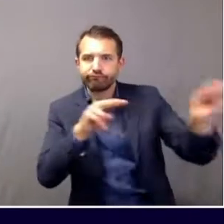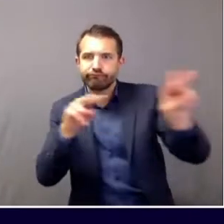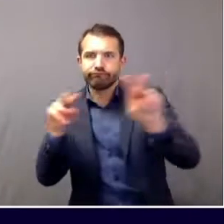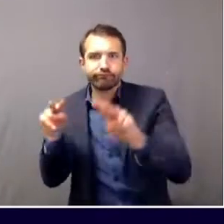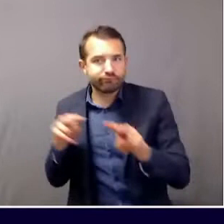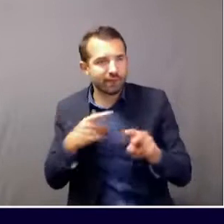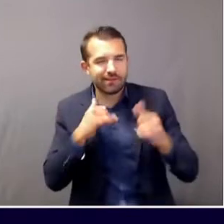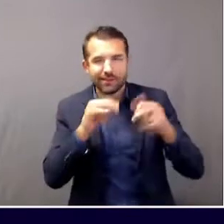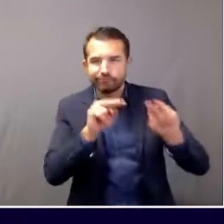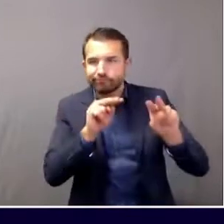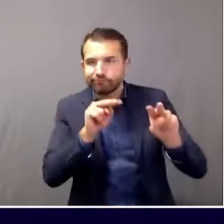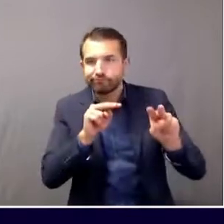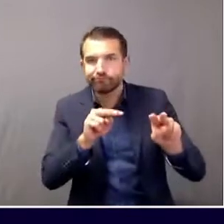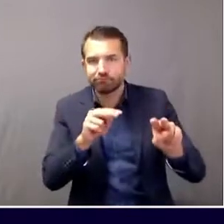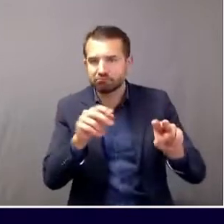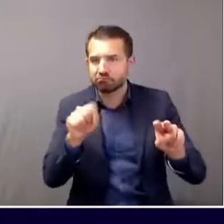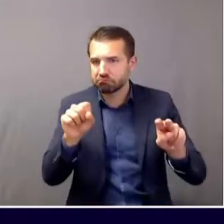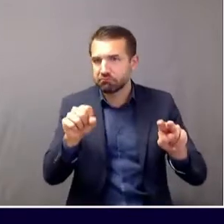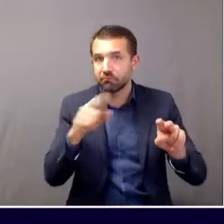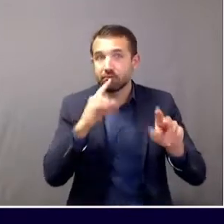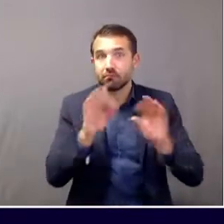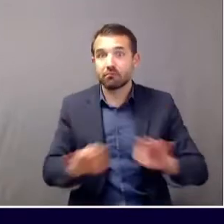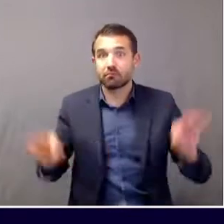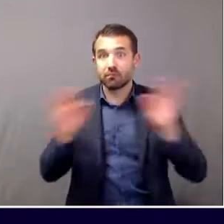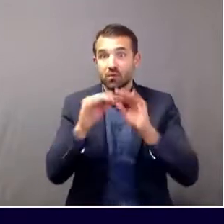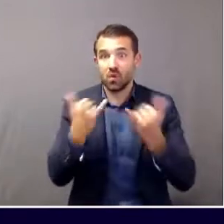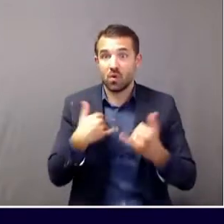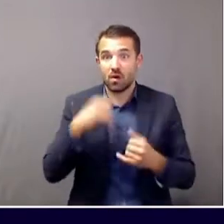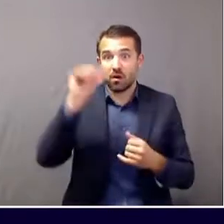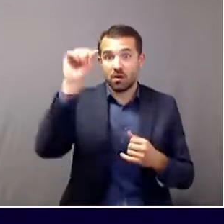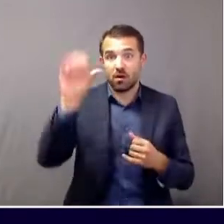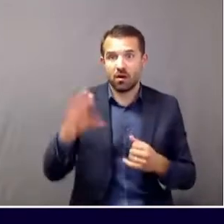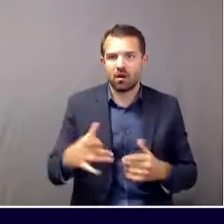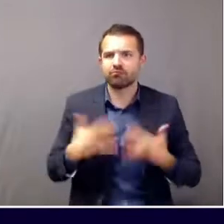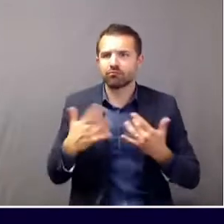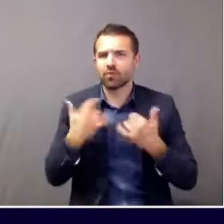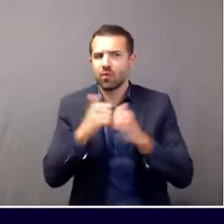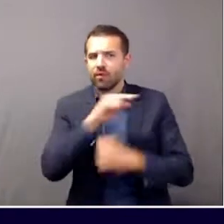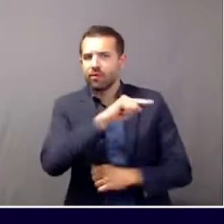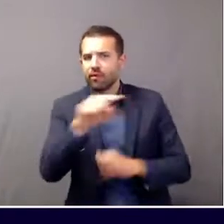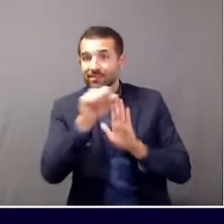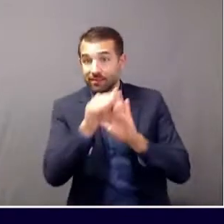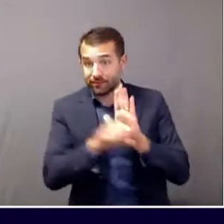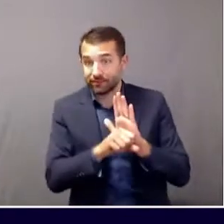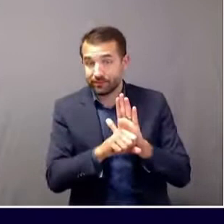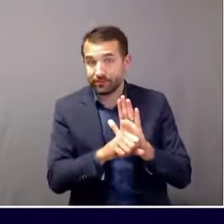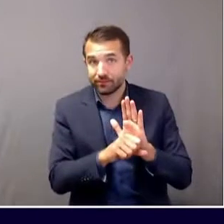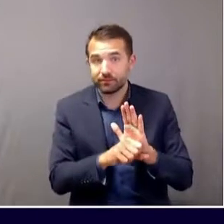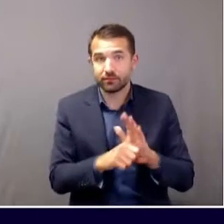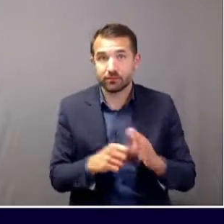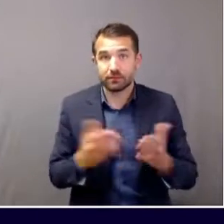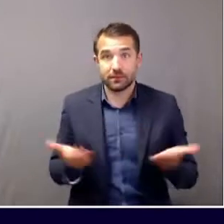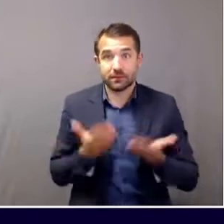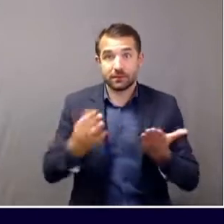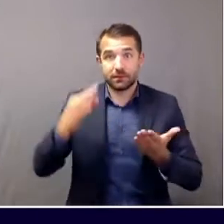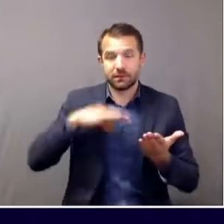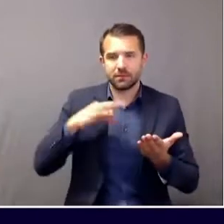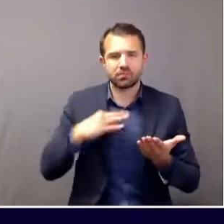on what we're seeing in other states the first best thing we